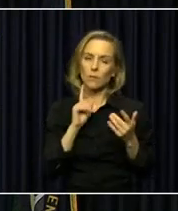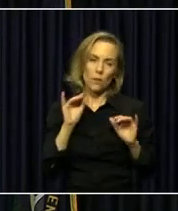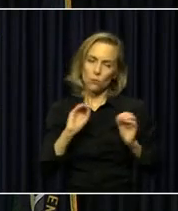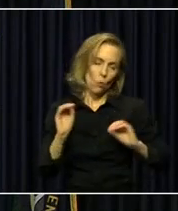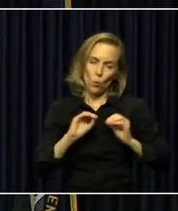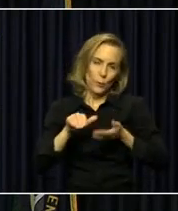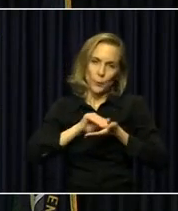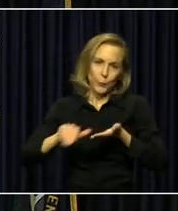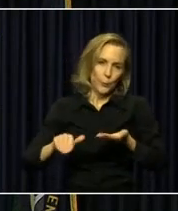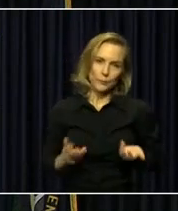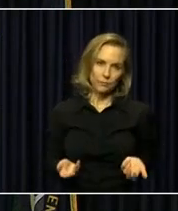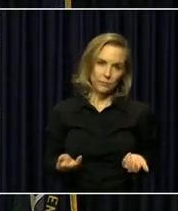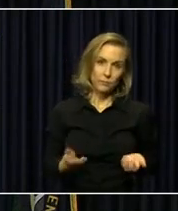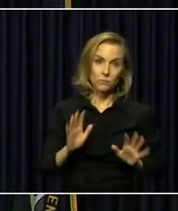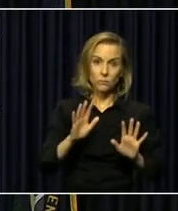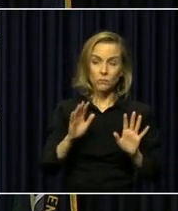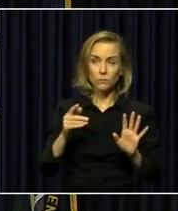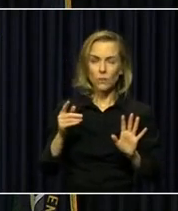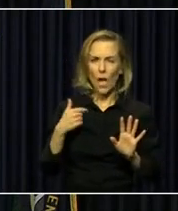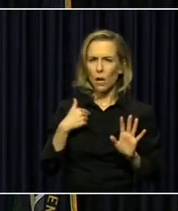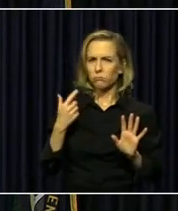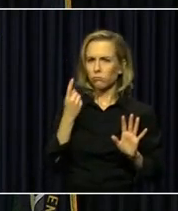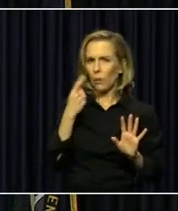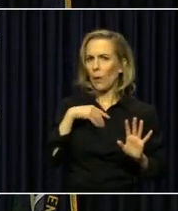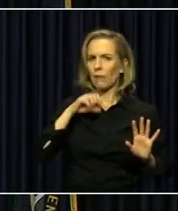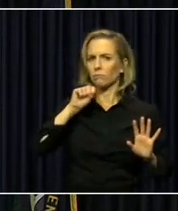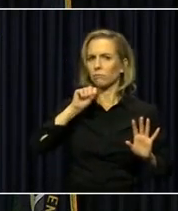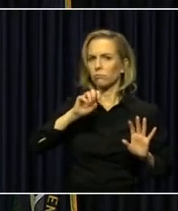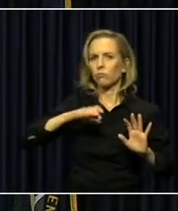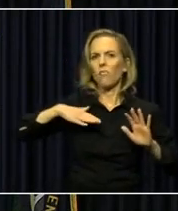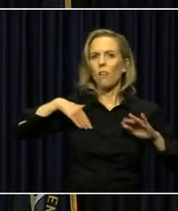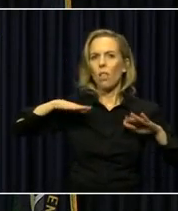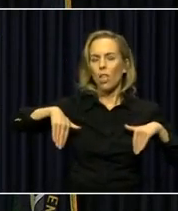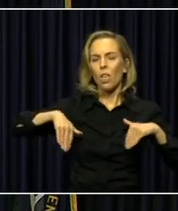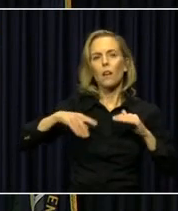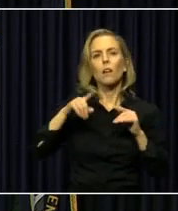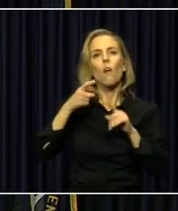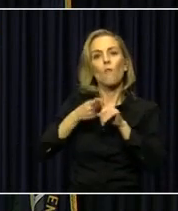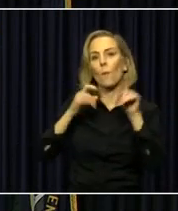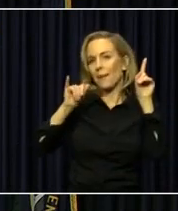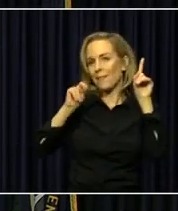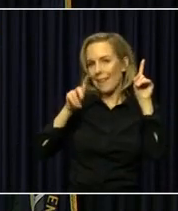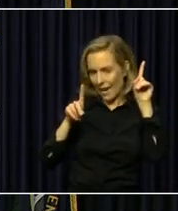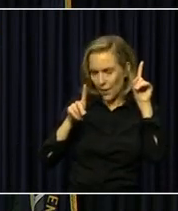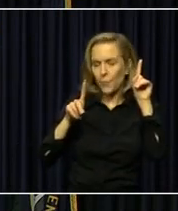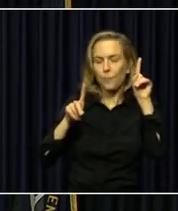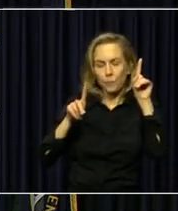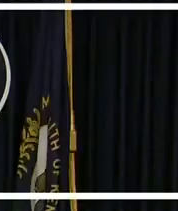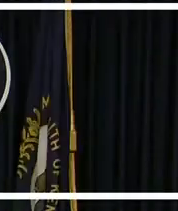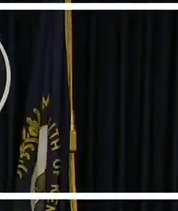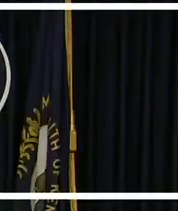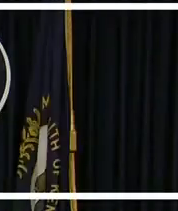OUT THERE AND STILL BEING DEADLY, IT WILL KEEP US FROM DOING WHAT WE NEED AND WANT TO DO.